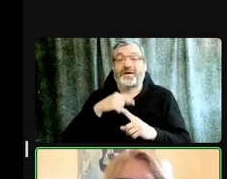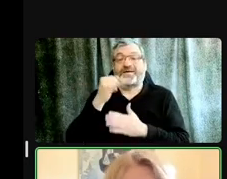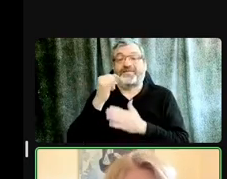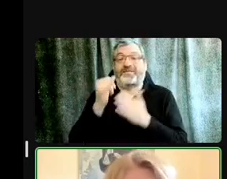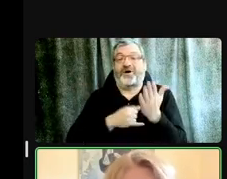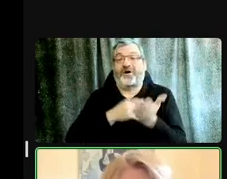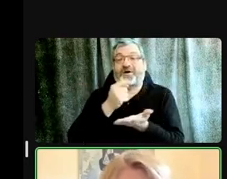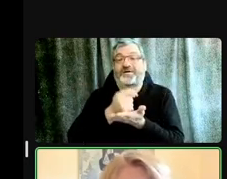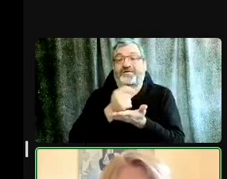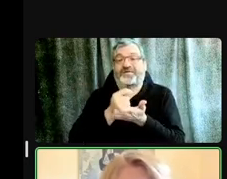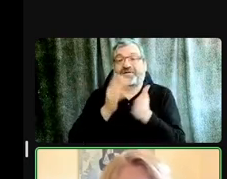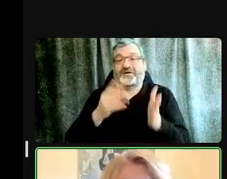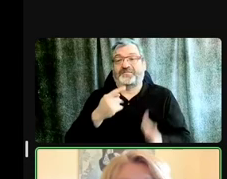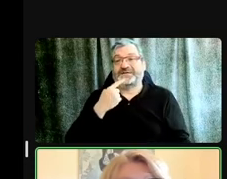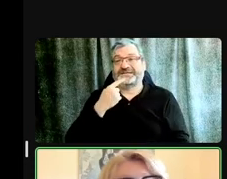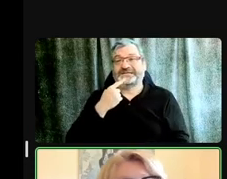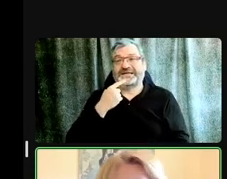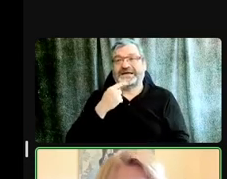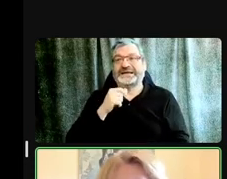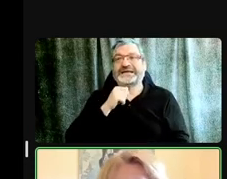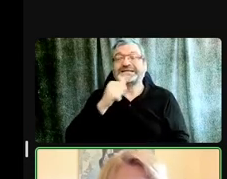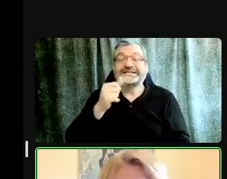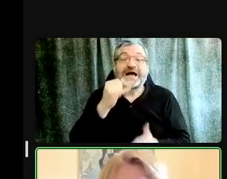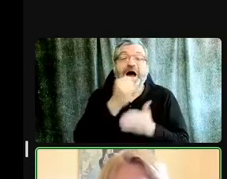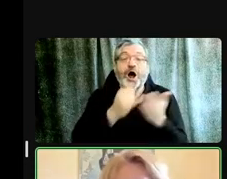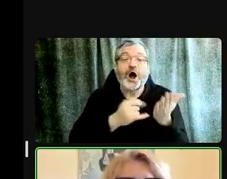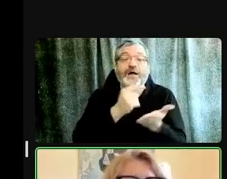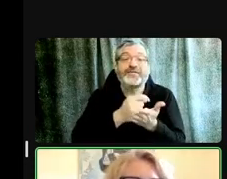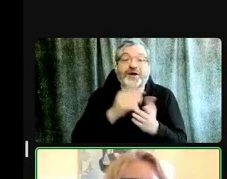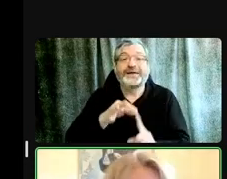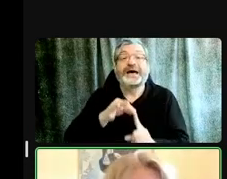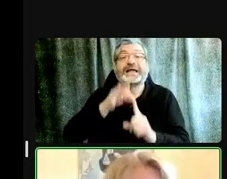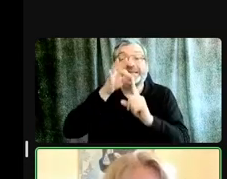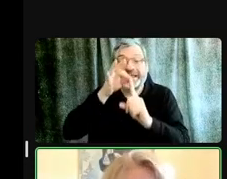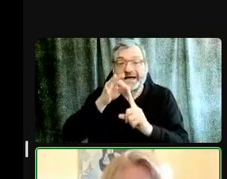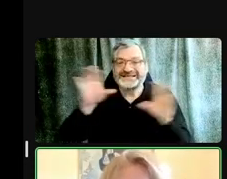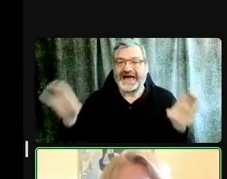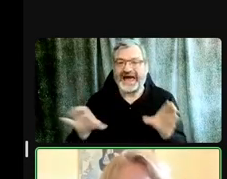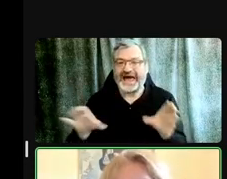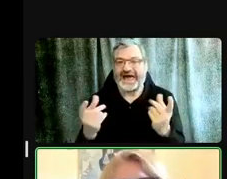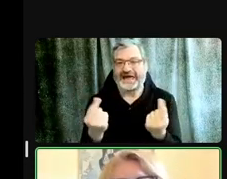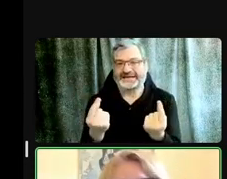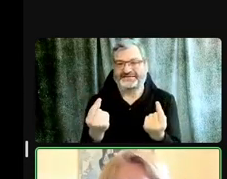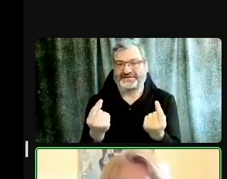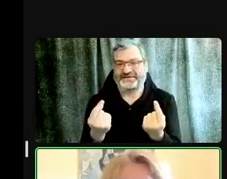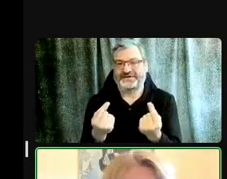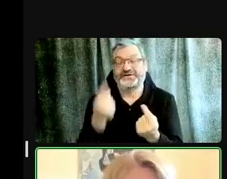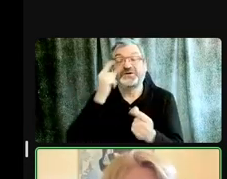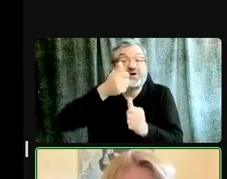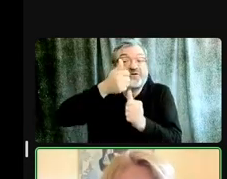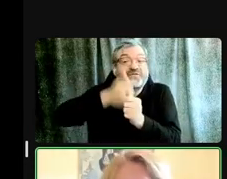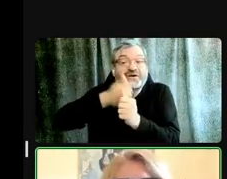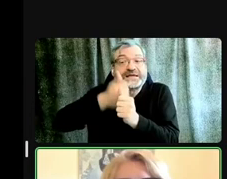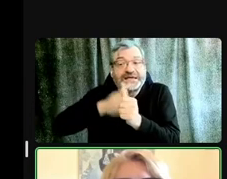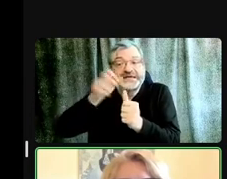it's not art therapy unless there's an activity. So for each mood tour, we created an activity.